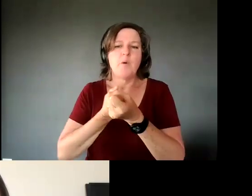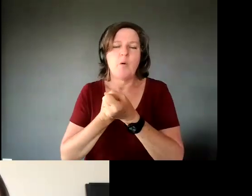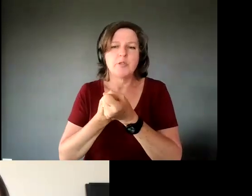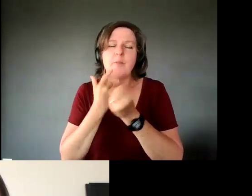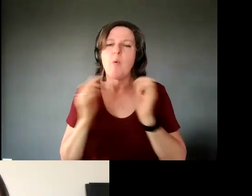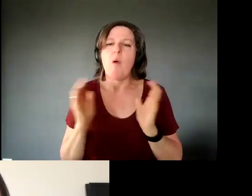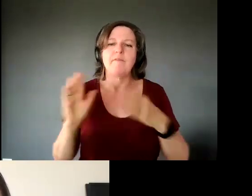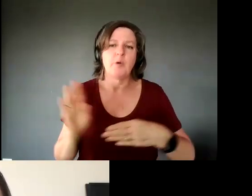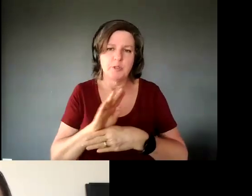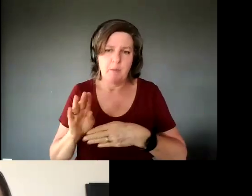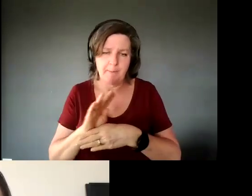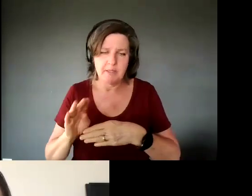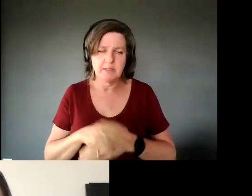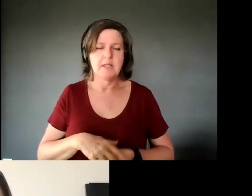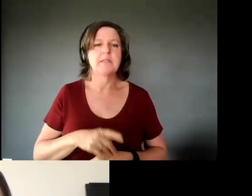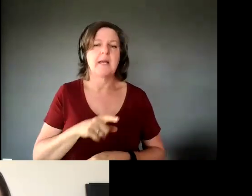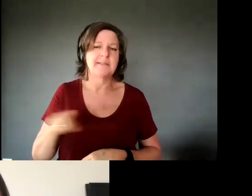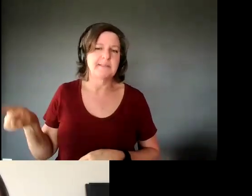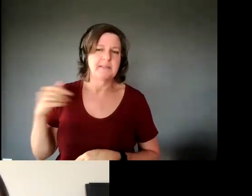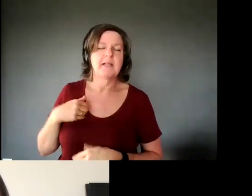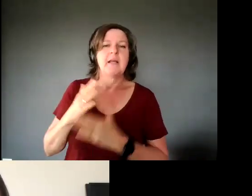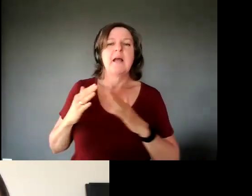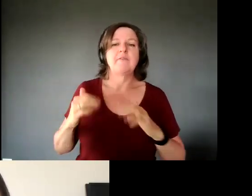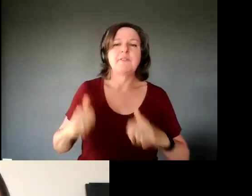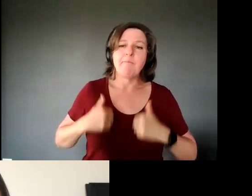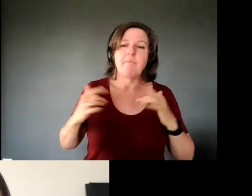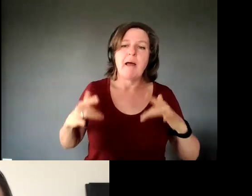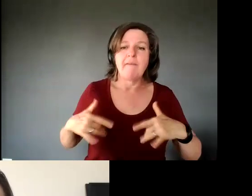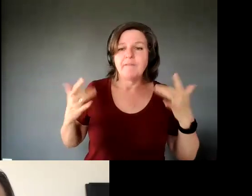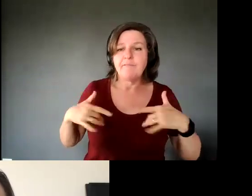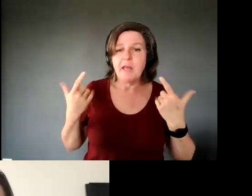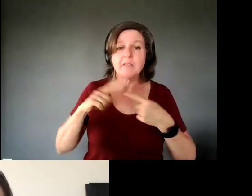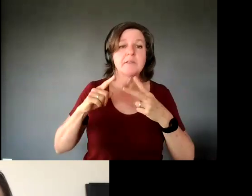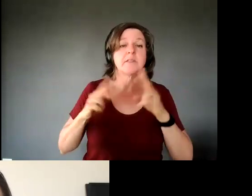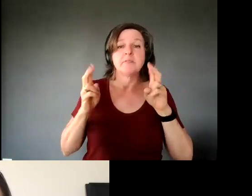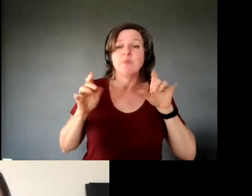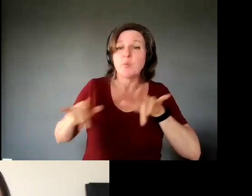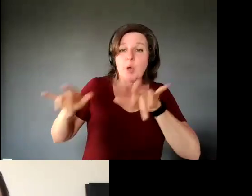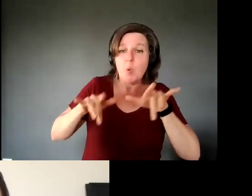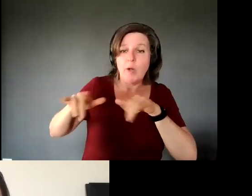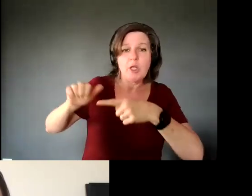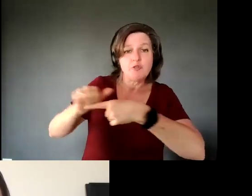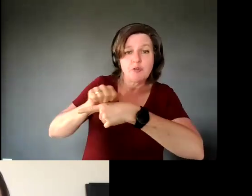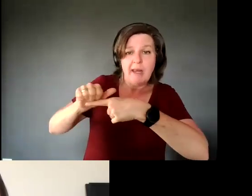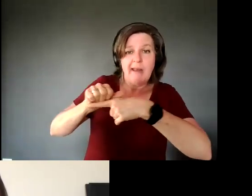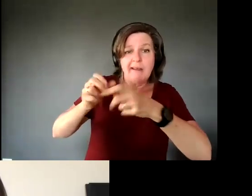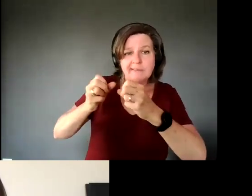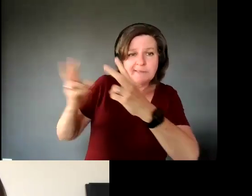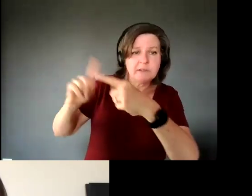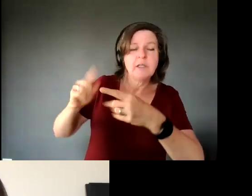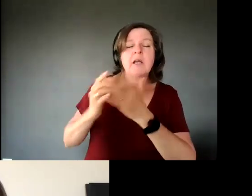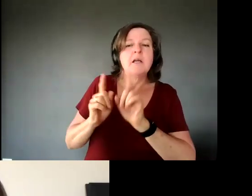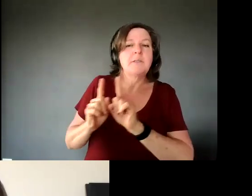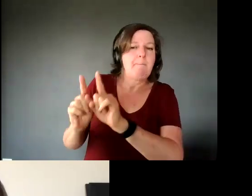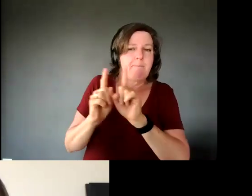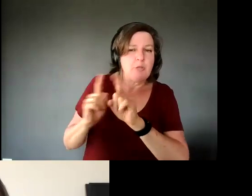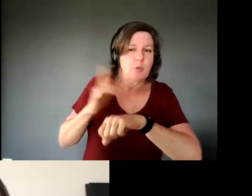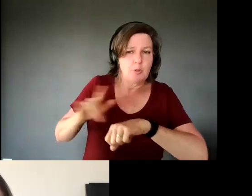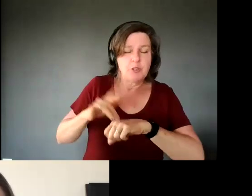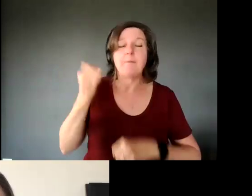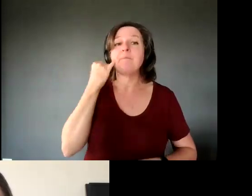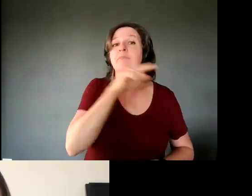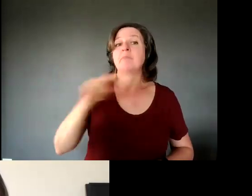businesses. They have some live events, they have recorded trainings and they also have some mentorship available. If do you sign up and